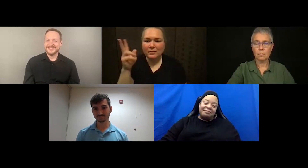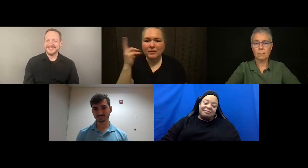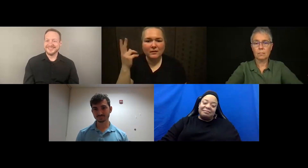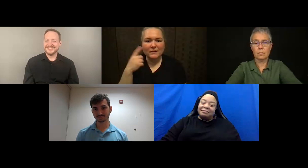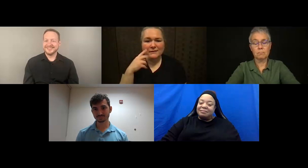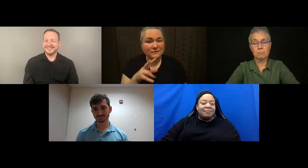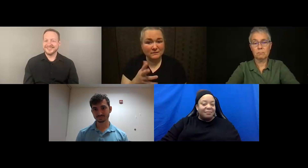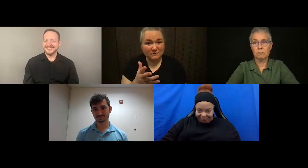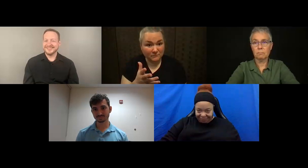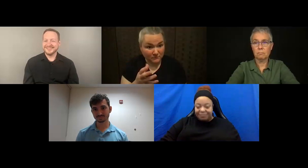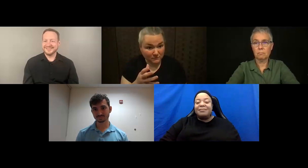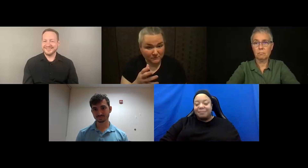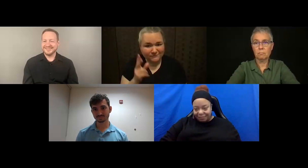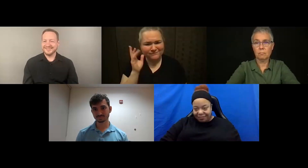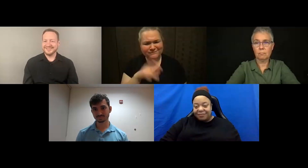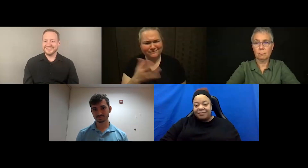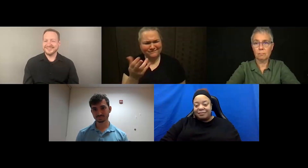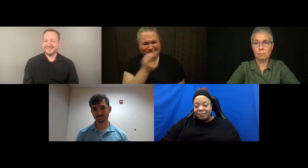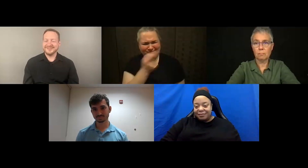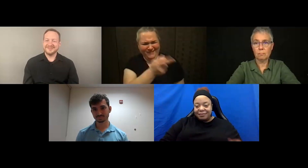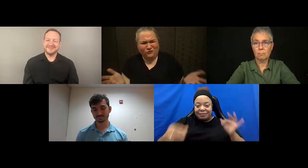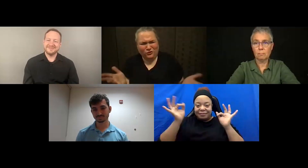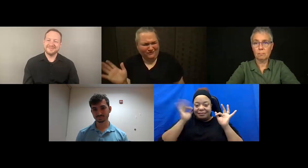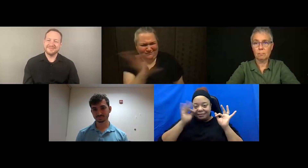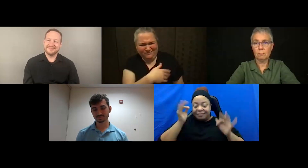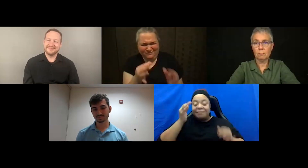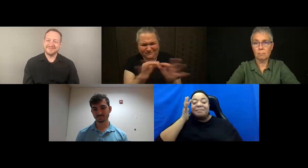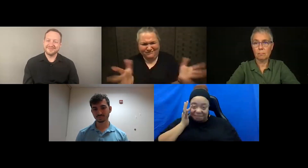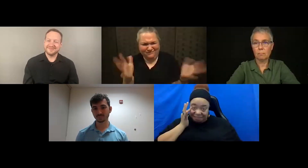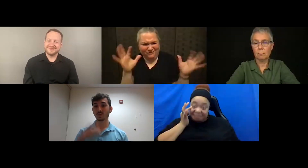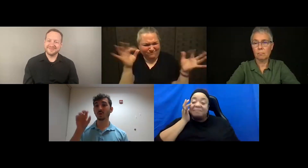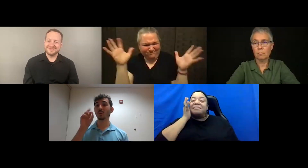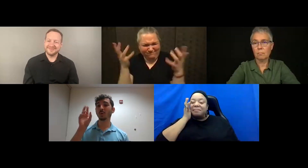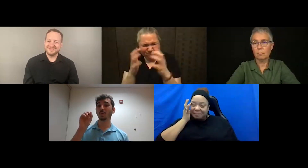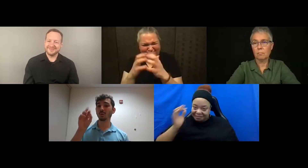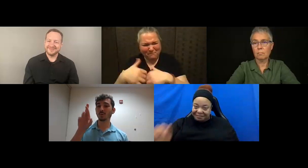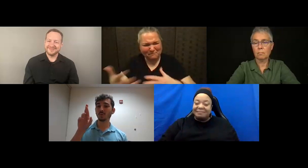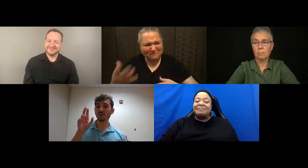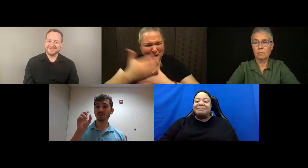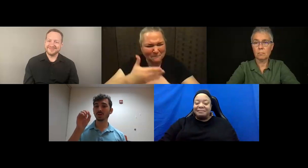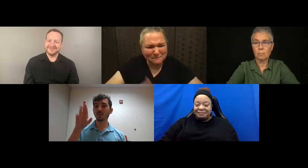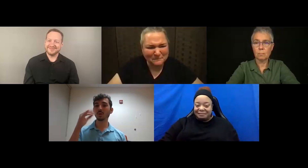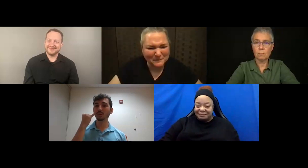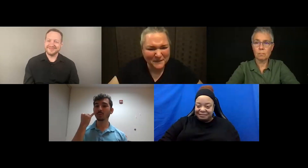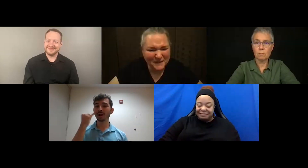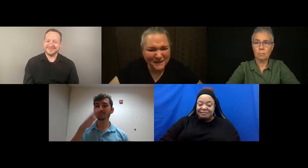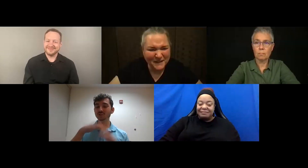Jillian: People will check out. Deaf kids will disengage. They're not going to watch that. It's not a good language model for them.